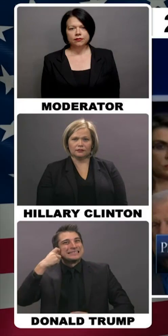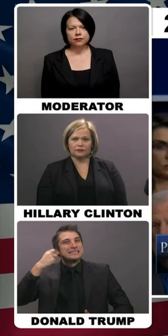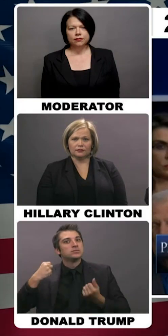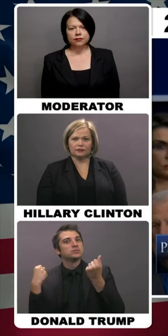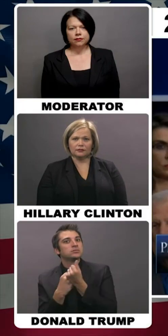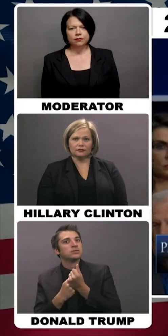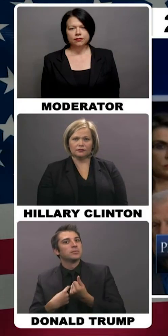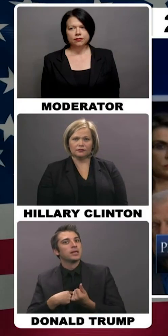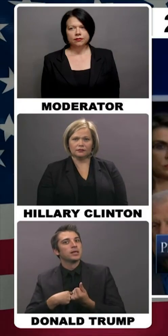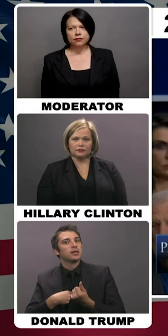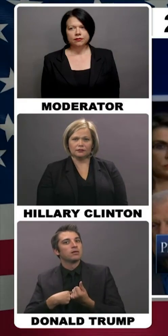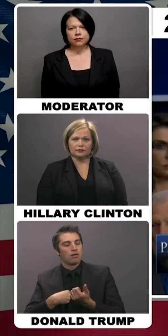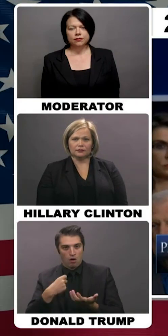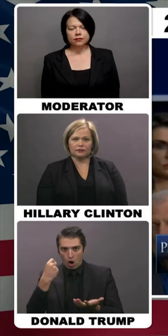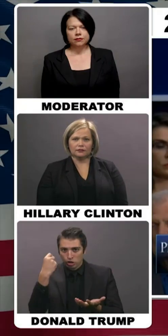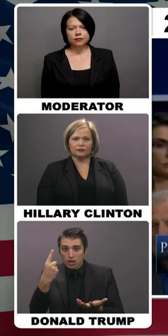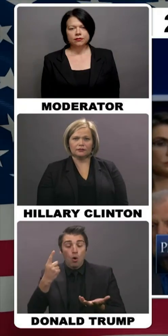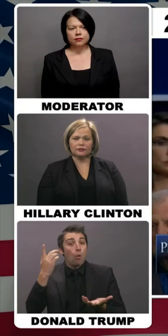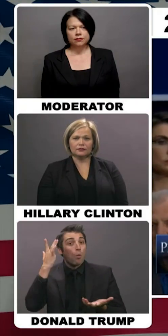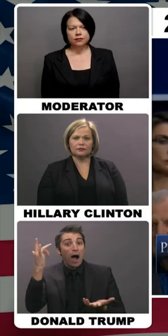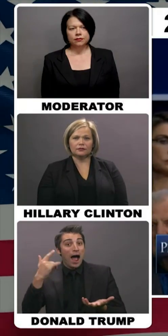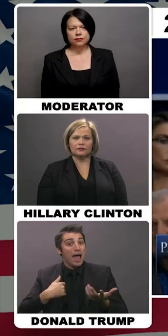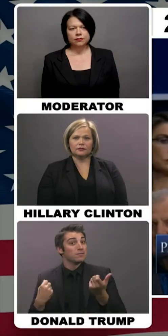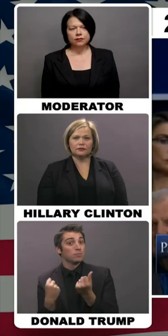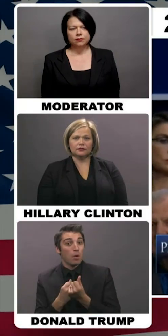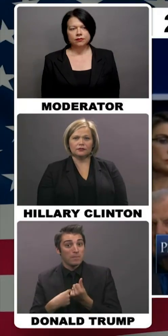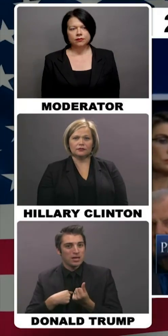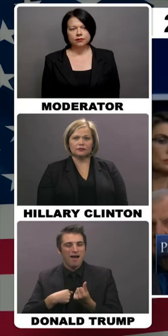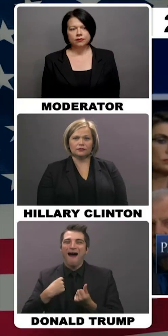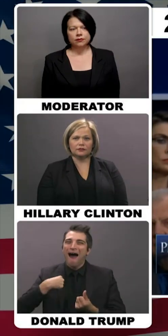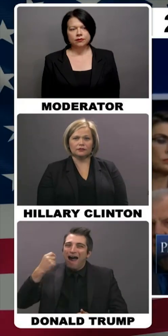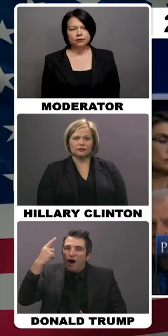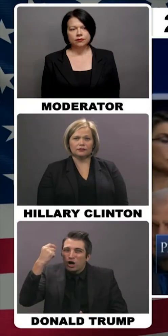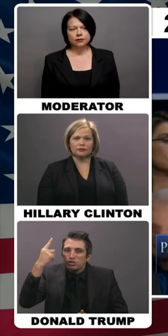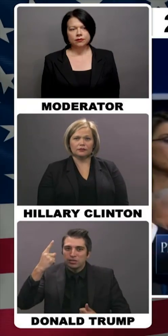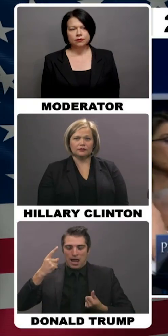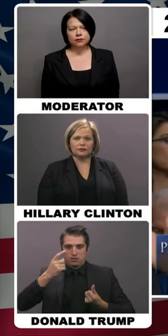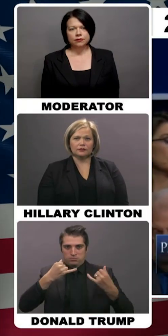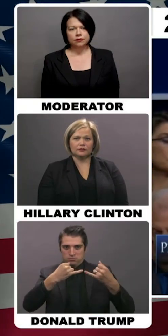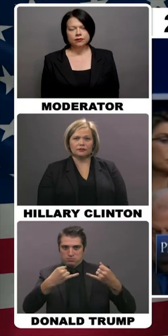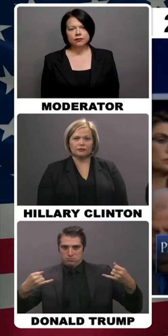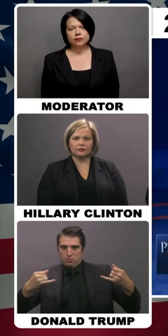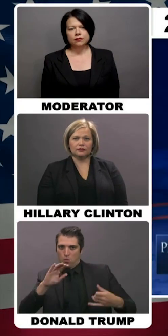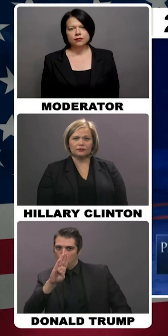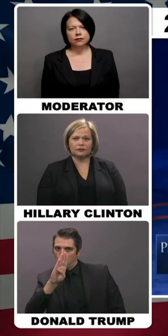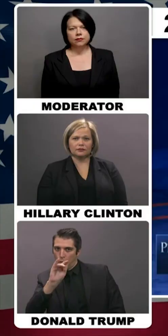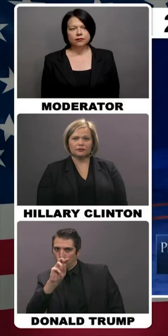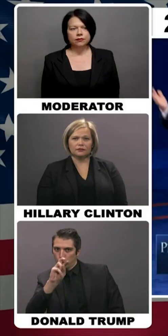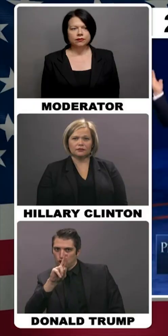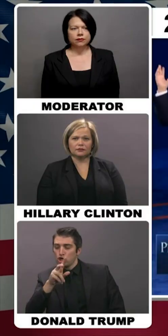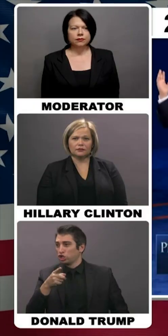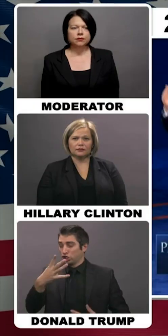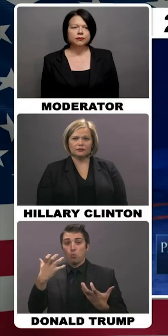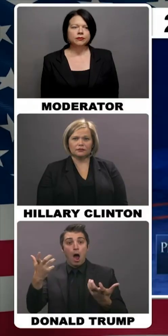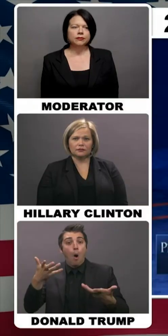and they endorsed me because I understand the border. She doesn't. She wants amnesty for everybody. Come right in, come right over.